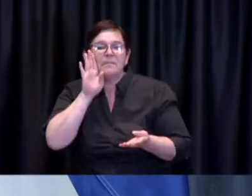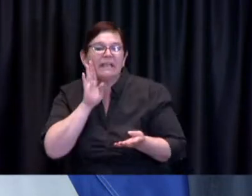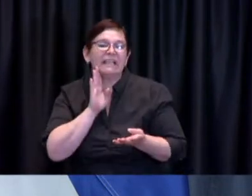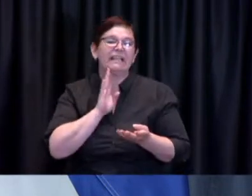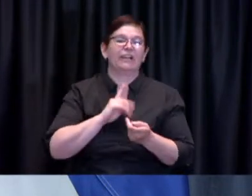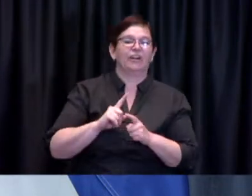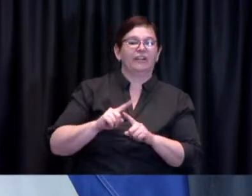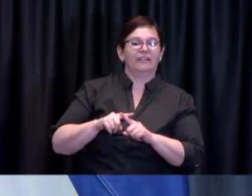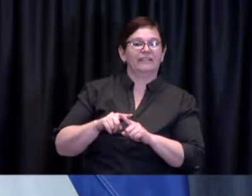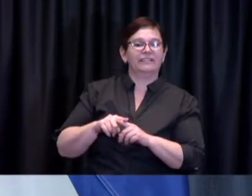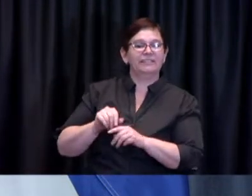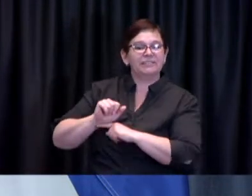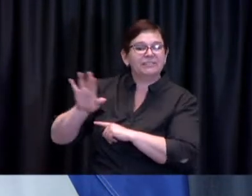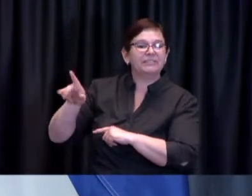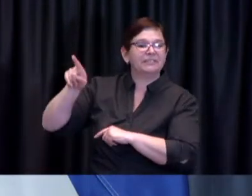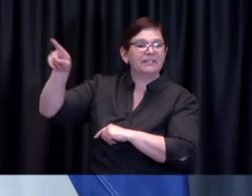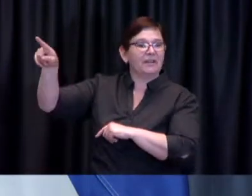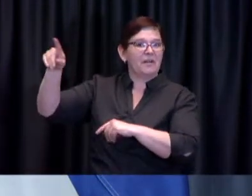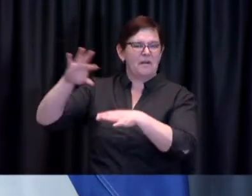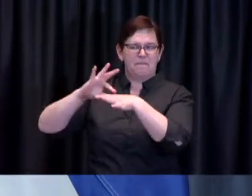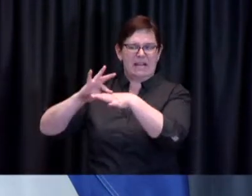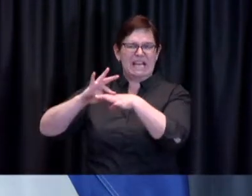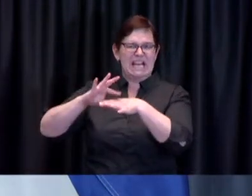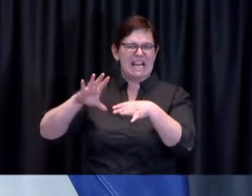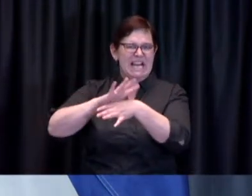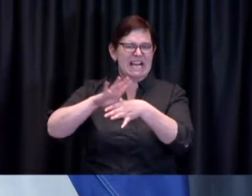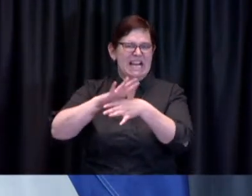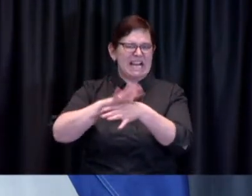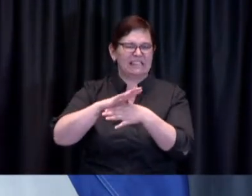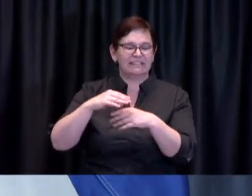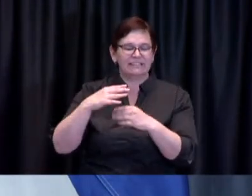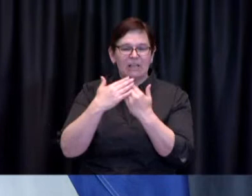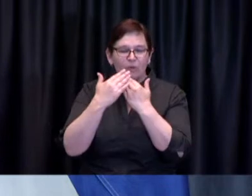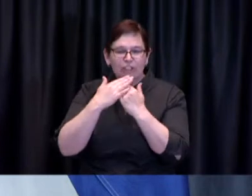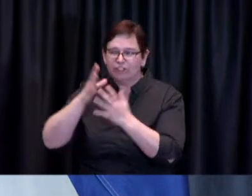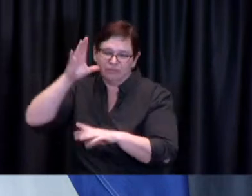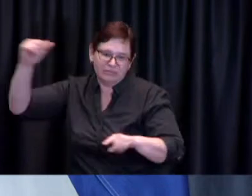our way uh and if in the unlikely event that we're having to send food it will be some pmeal bacon